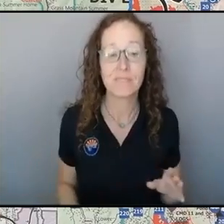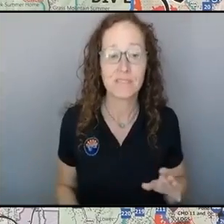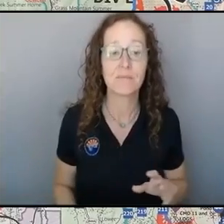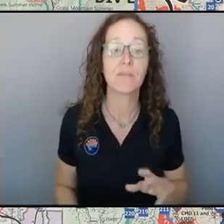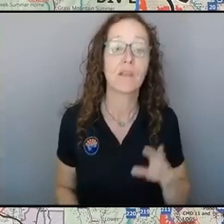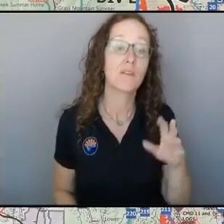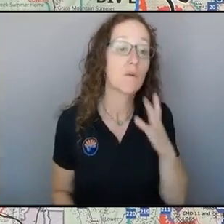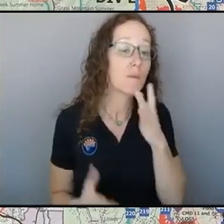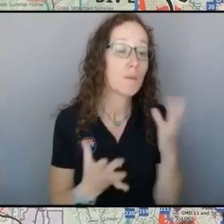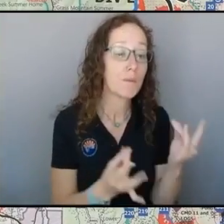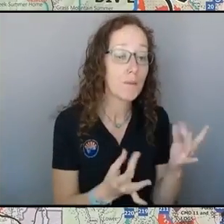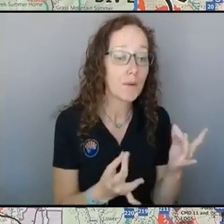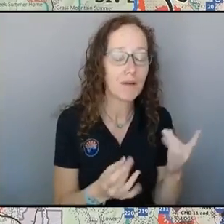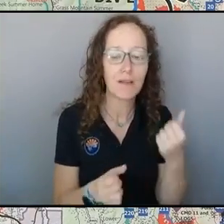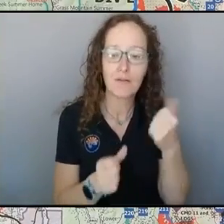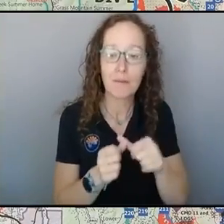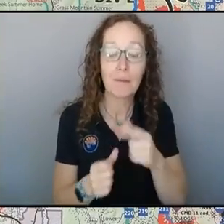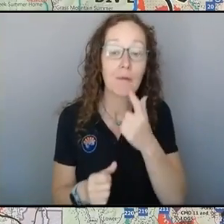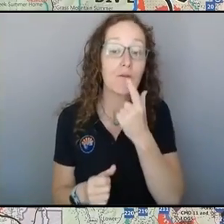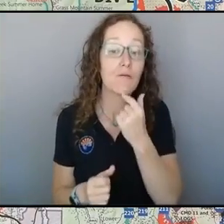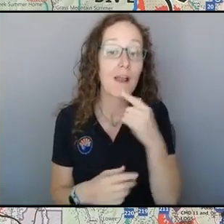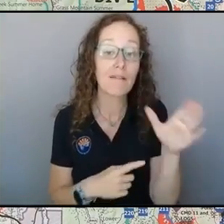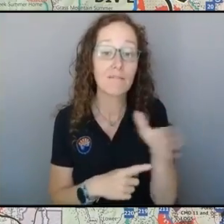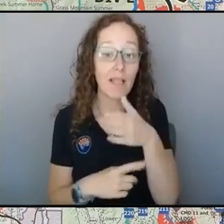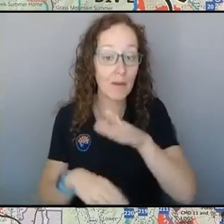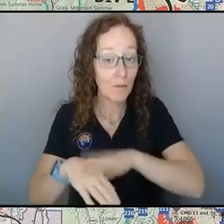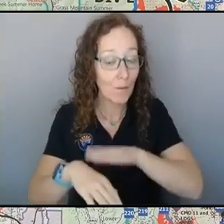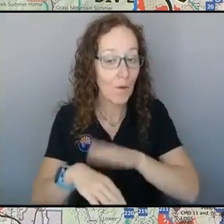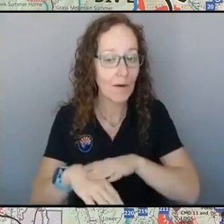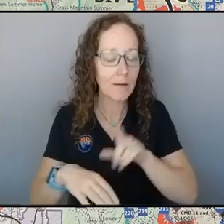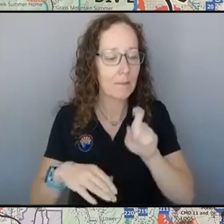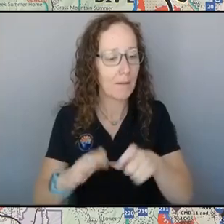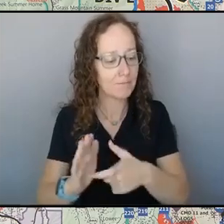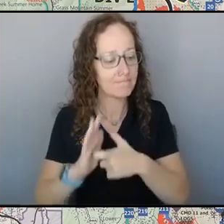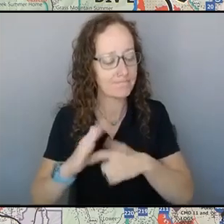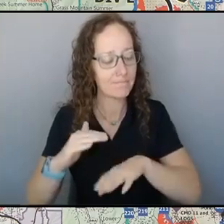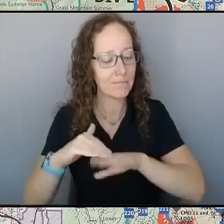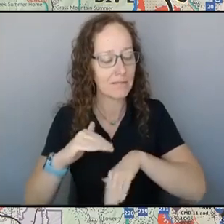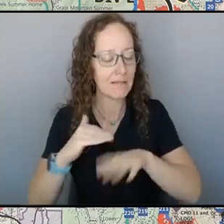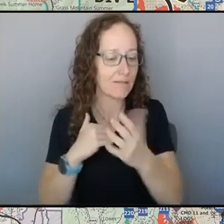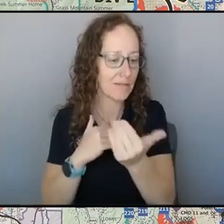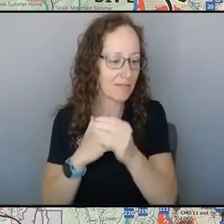we need about 15% or less winds 20 to 30 miles per hour with